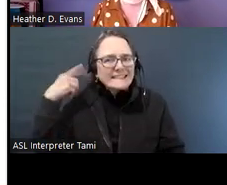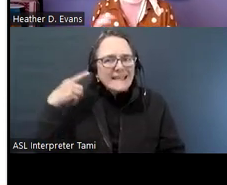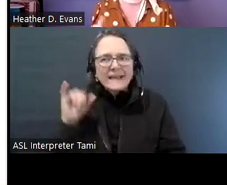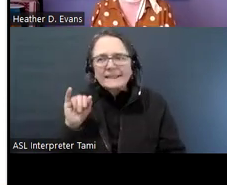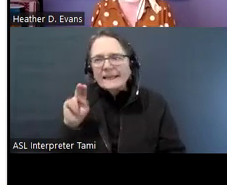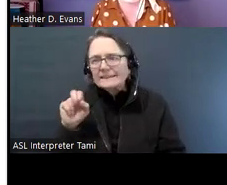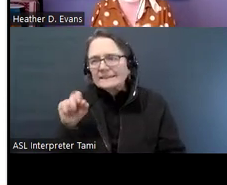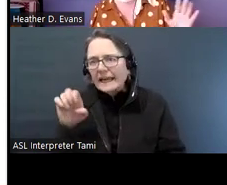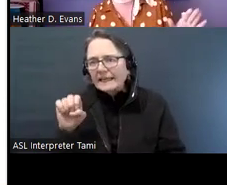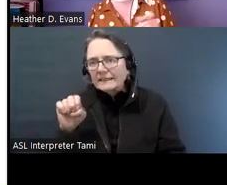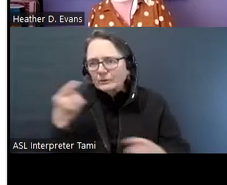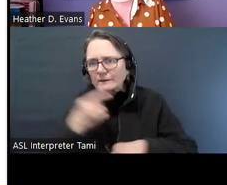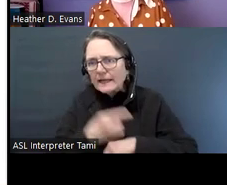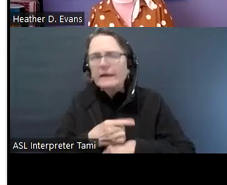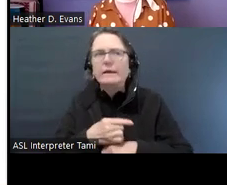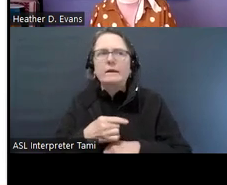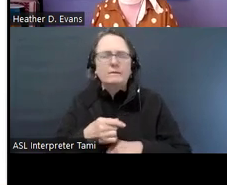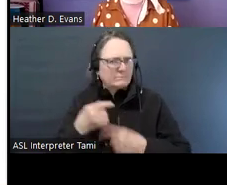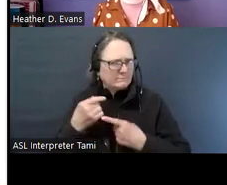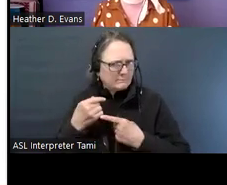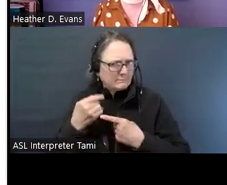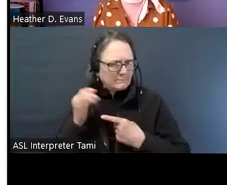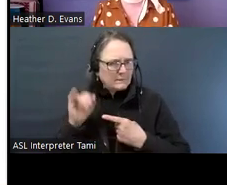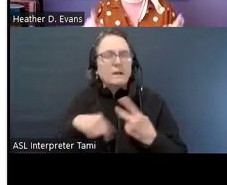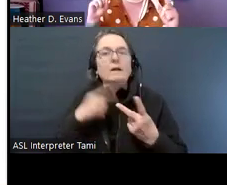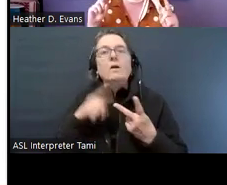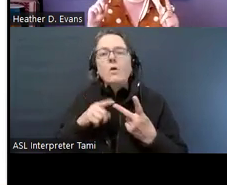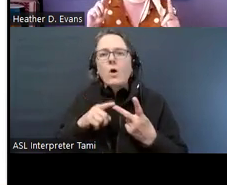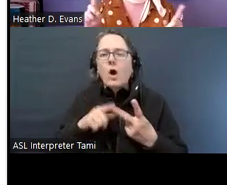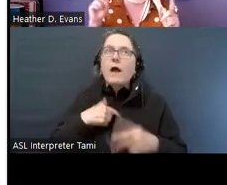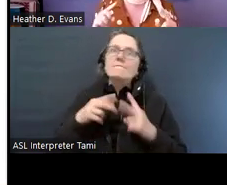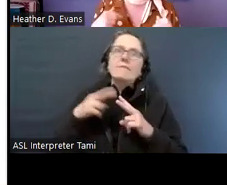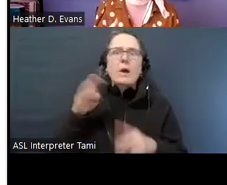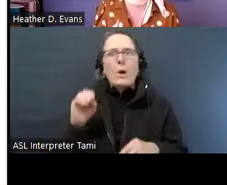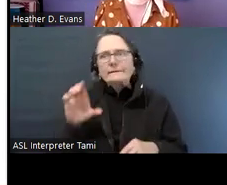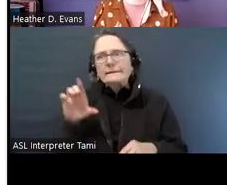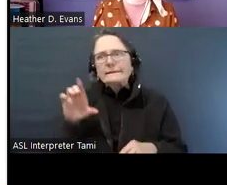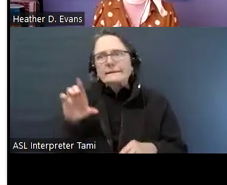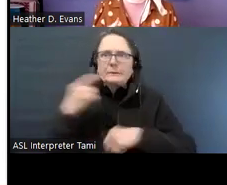Or comments like, "Someone needs to take their meds." Keep in mind that when you use language like this,